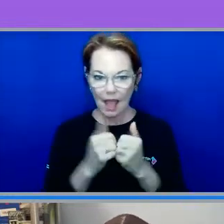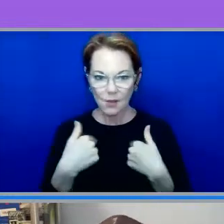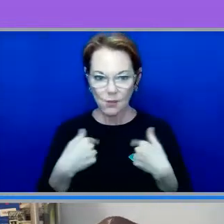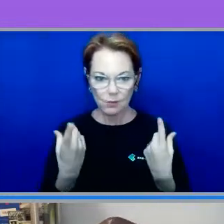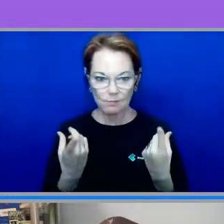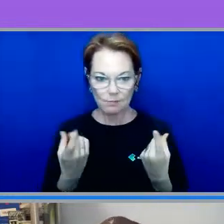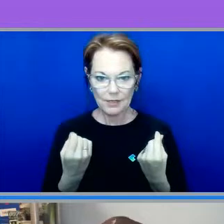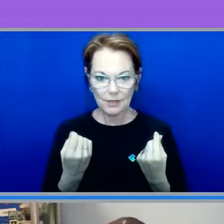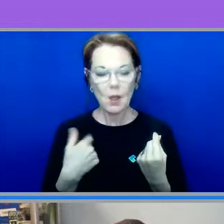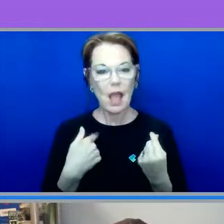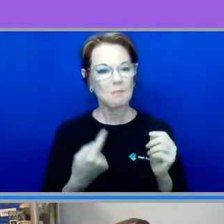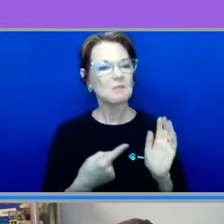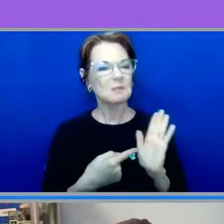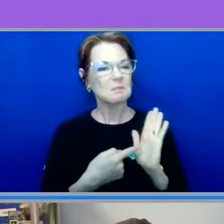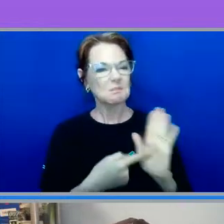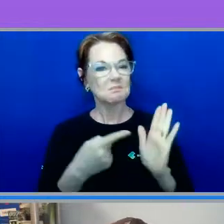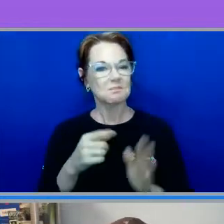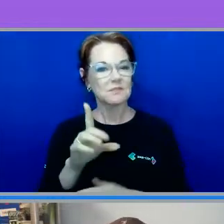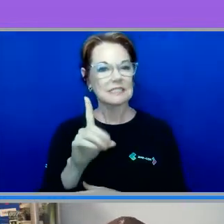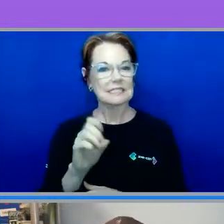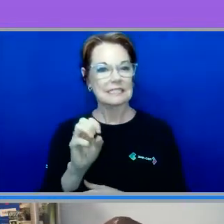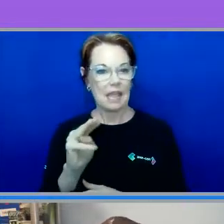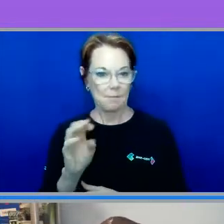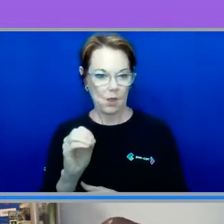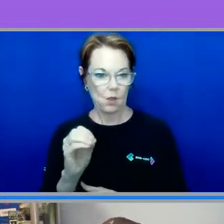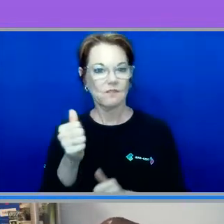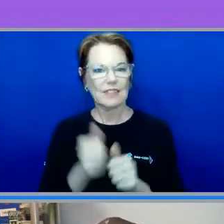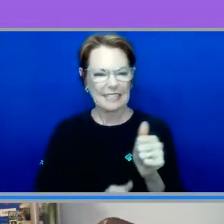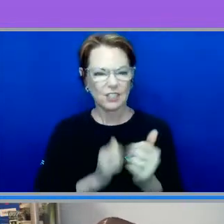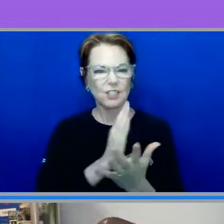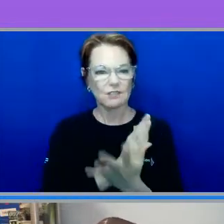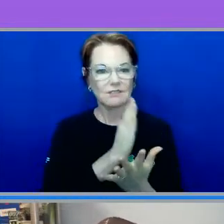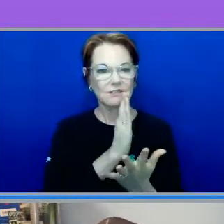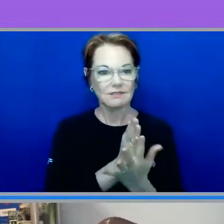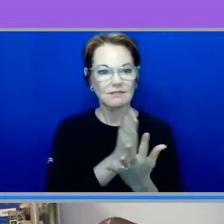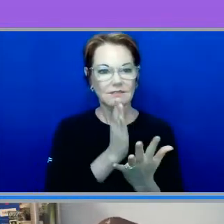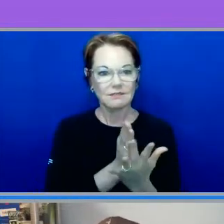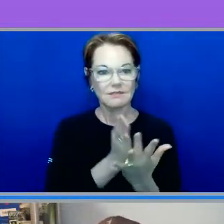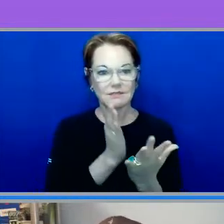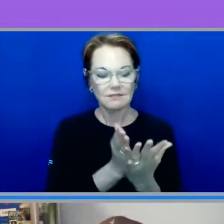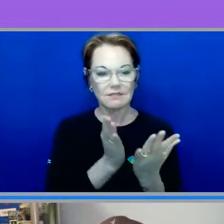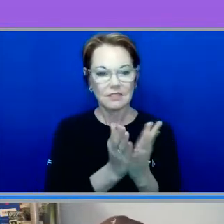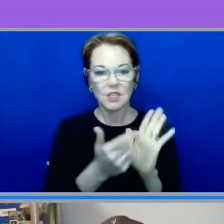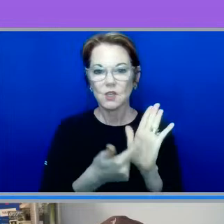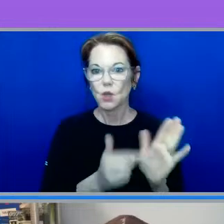is I'm going to do a quick demo of each tool and show you how